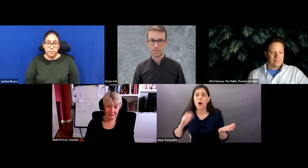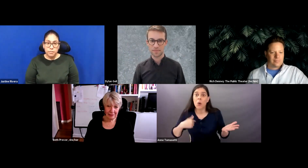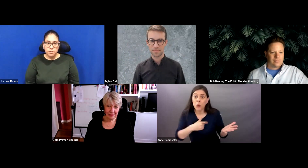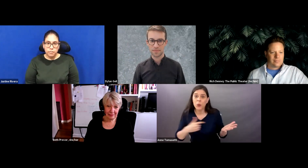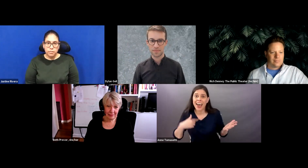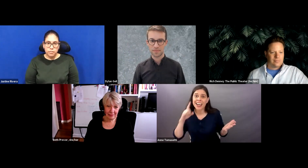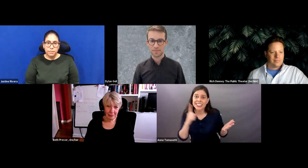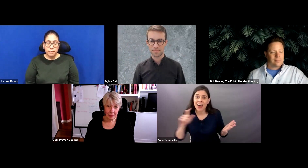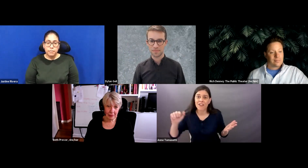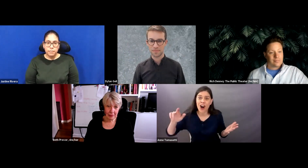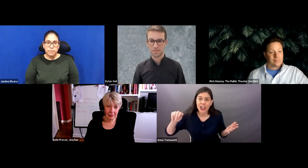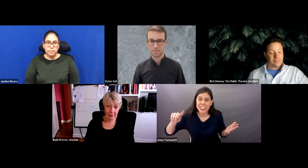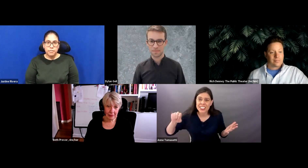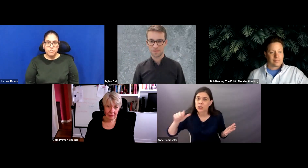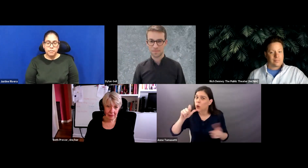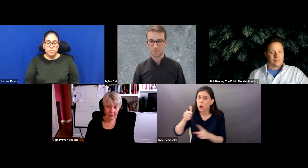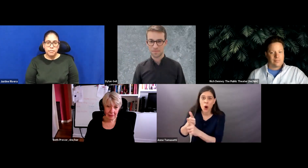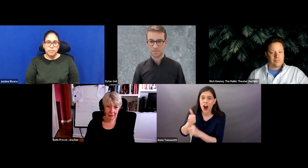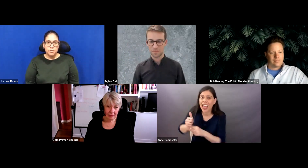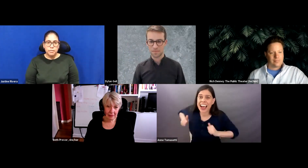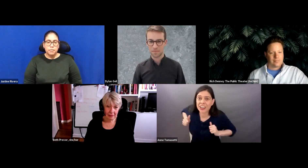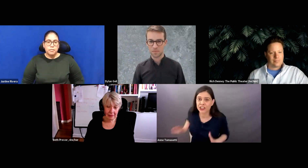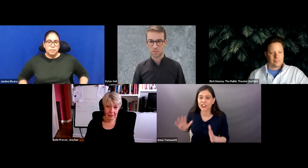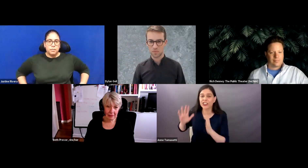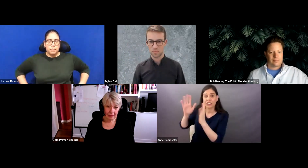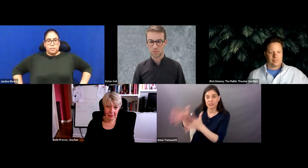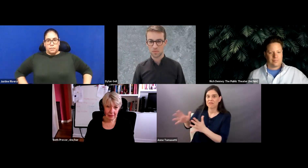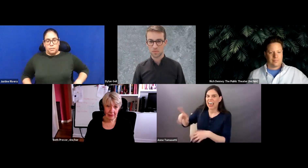line, it's not always easy. There are Deaf artists who are